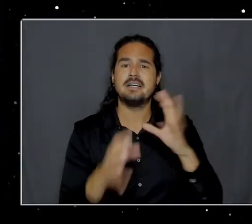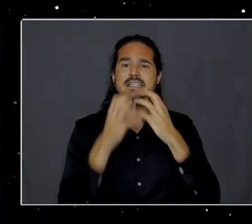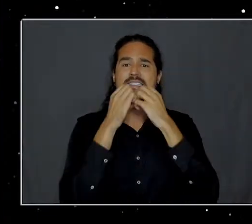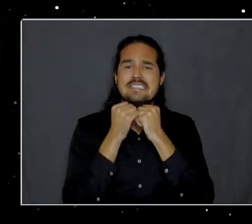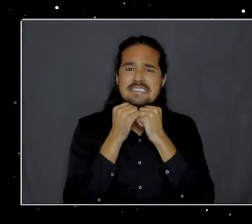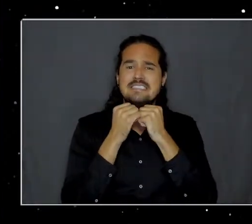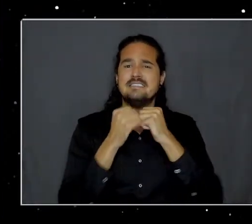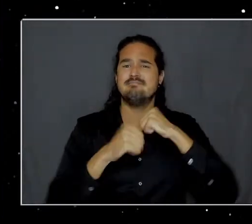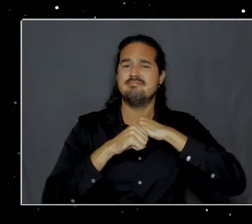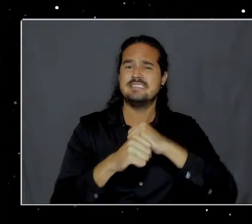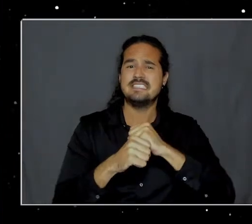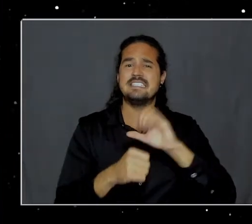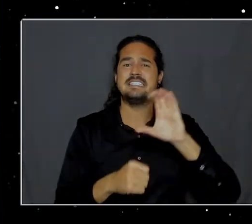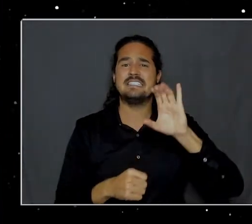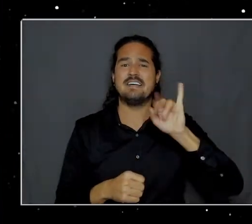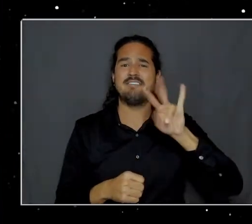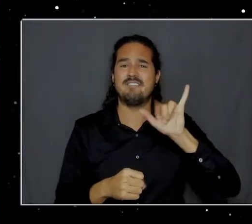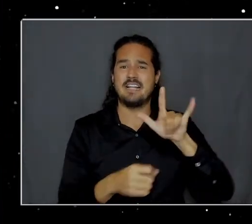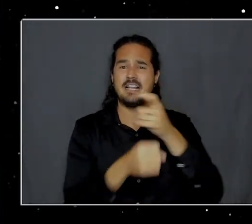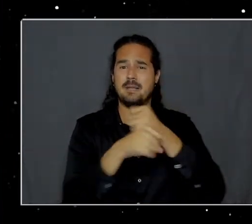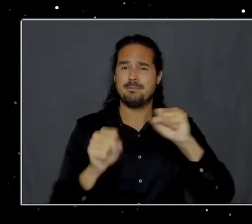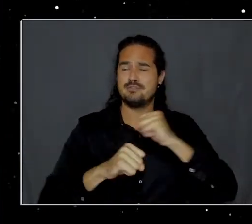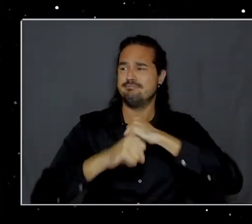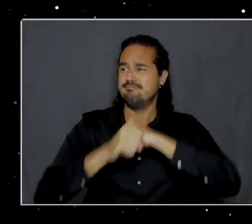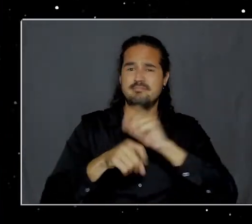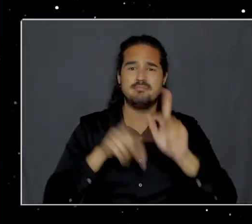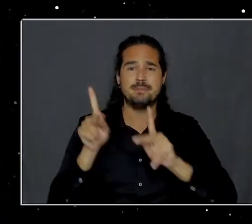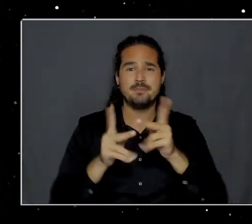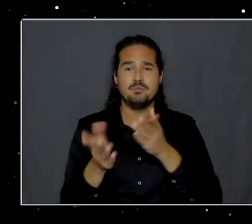PROTECTING THE RIGHTS OF OTHERS,